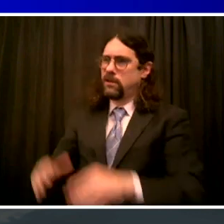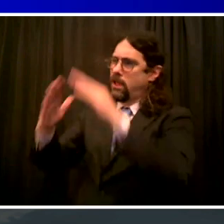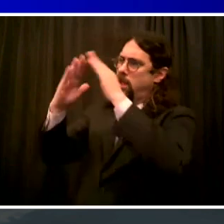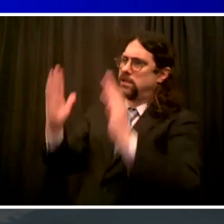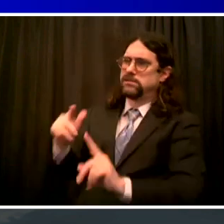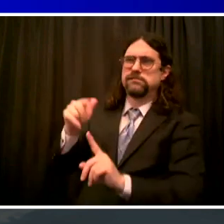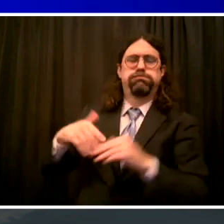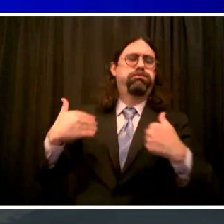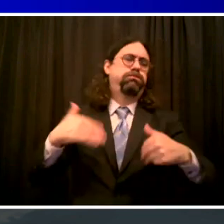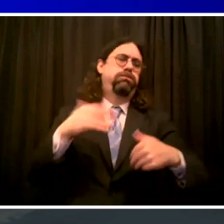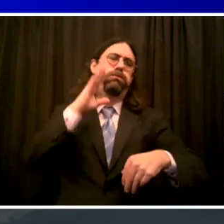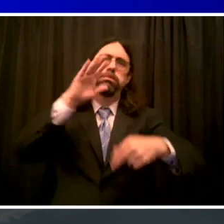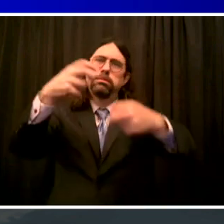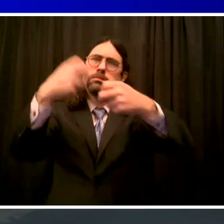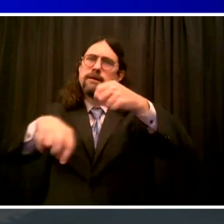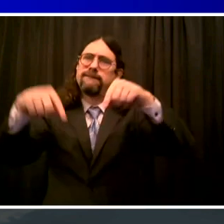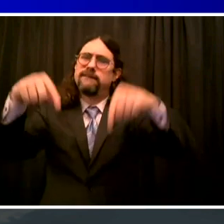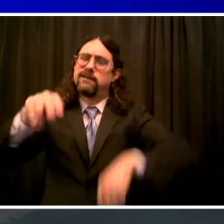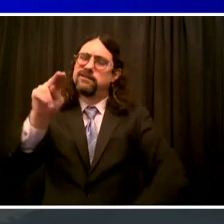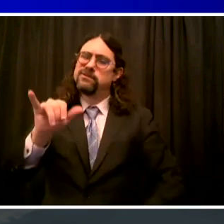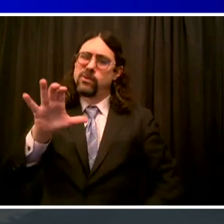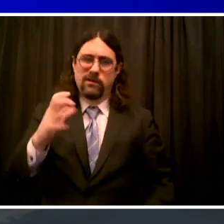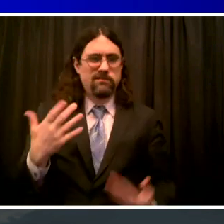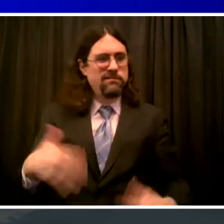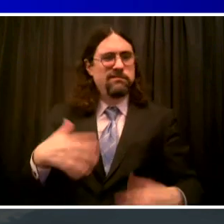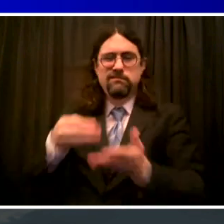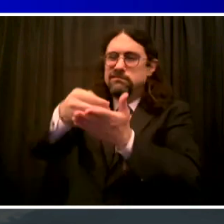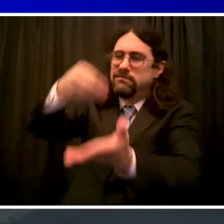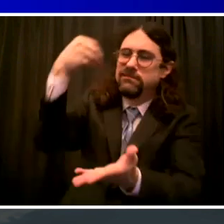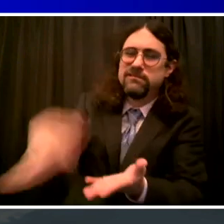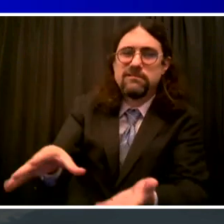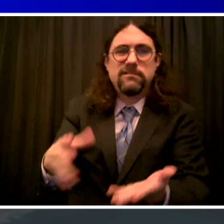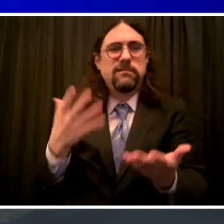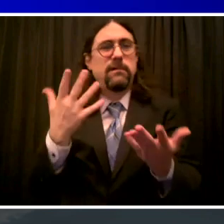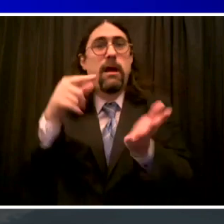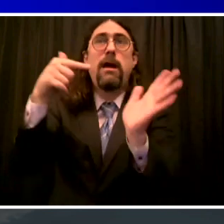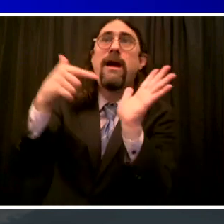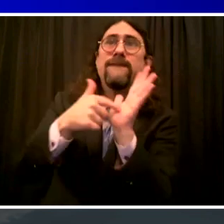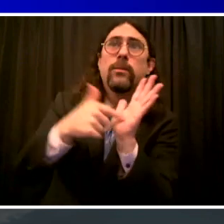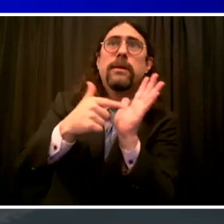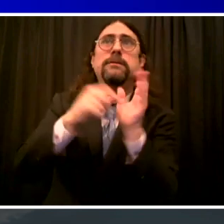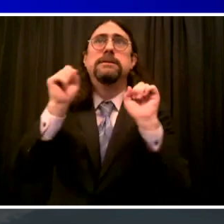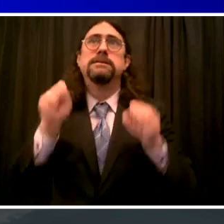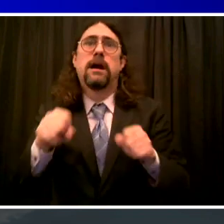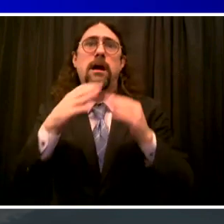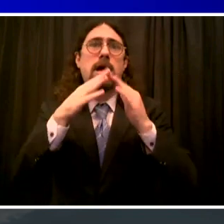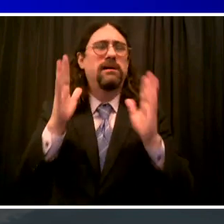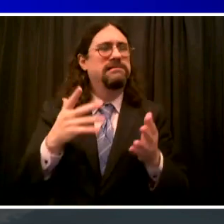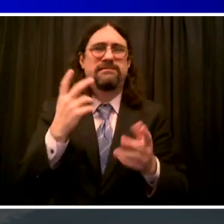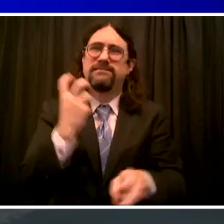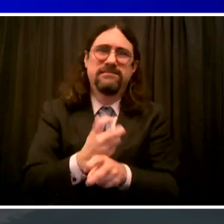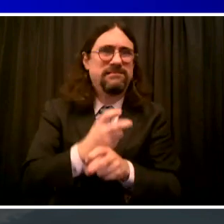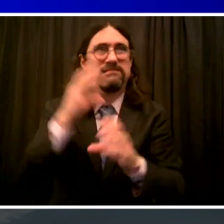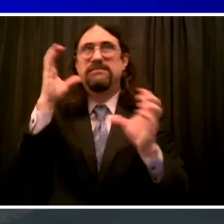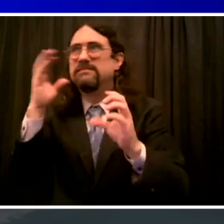TABLE. HOUSING CONTINUES TO BE A STRUGGLE ALWAYS FOR NEW YORKERS. AFFORDABLE HOUSING AND THAT